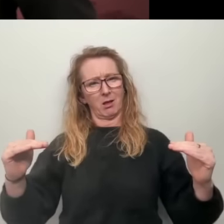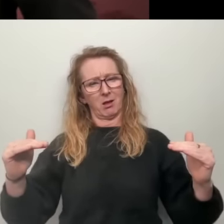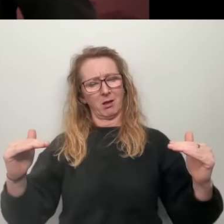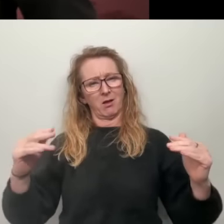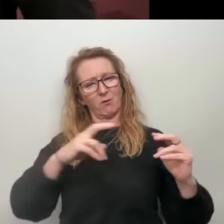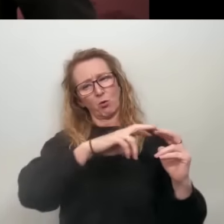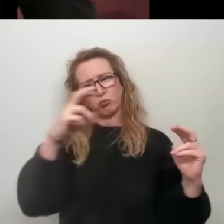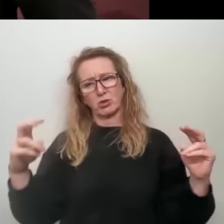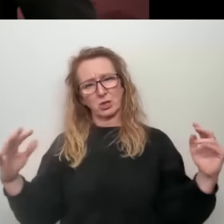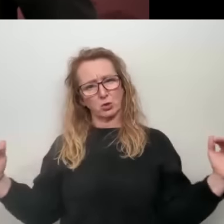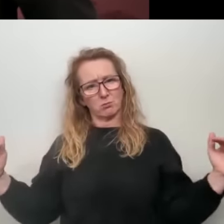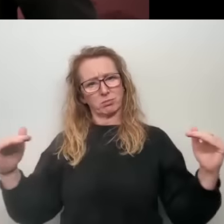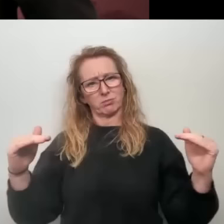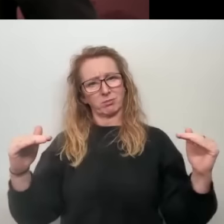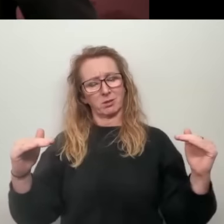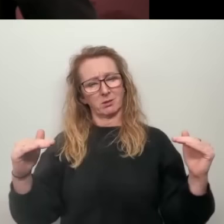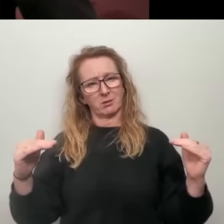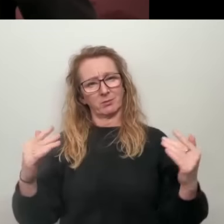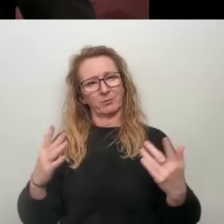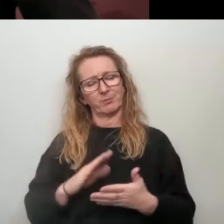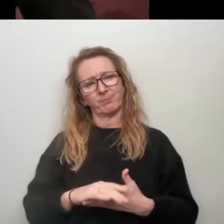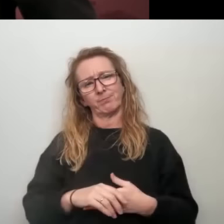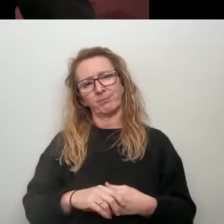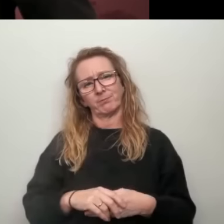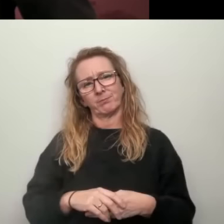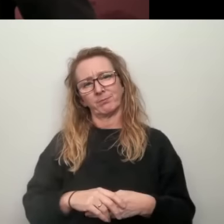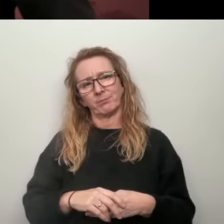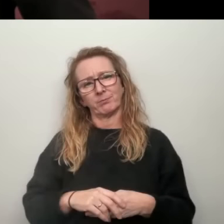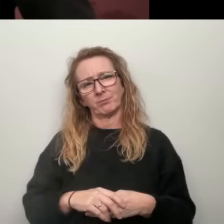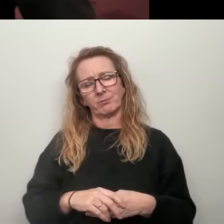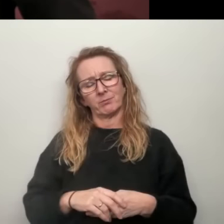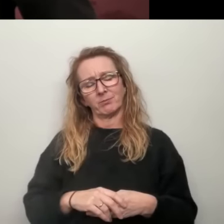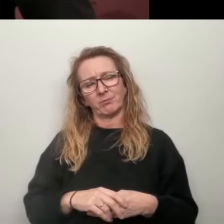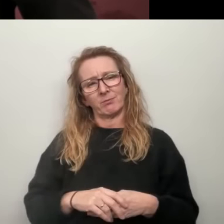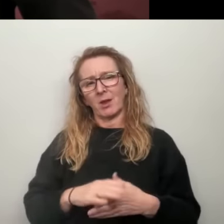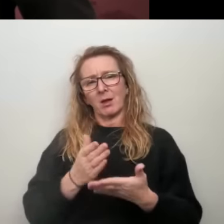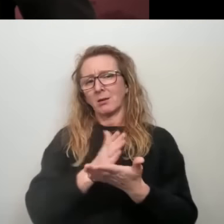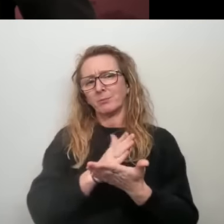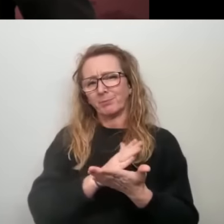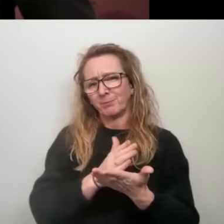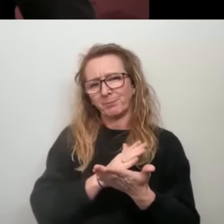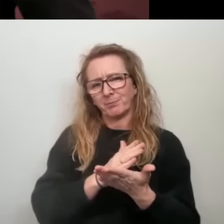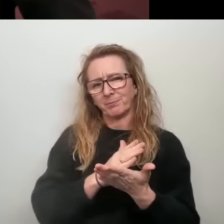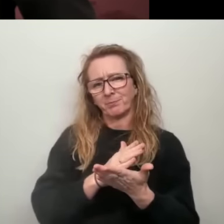Do you know what, I probably, I would couldn't be categorical on that, but it is designed that way.